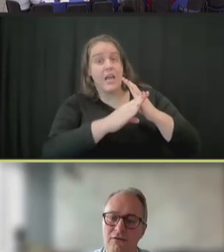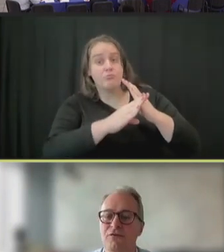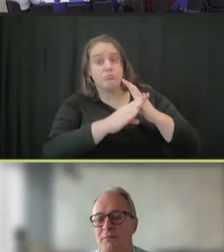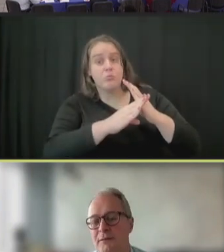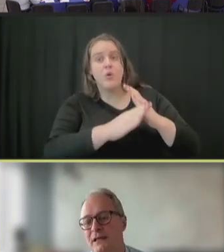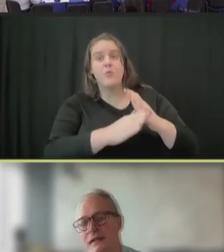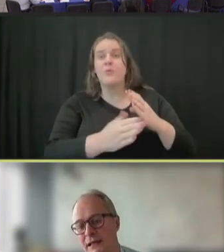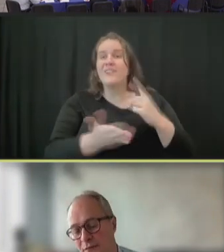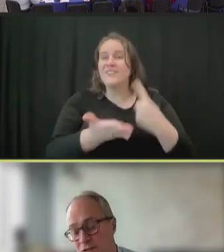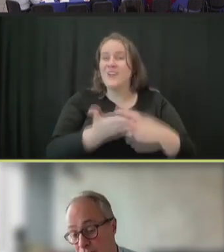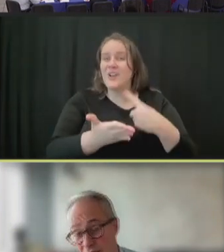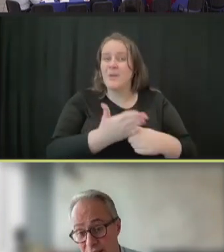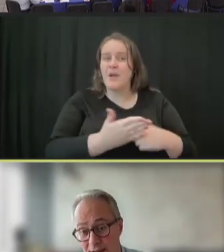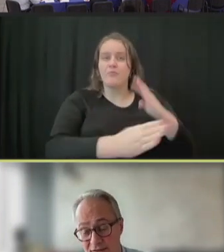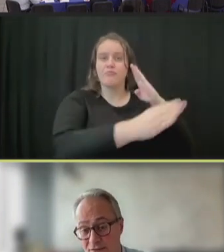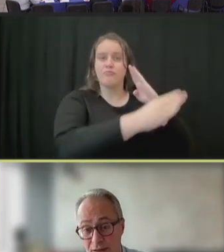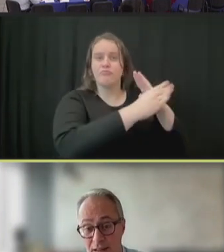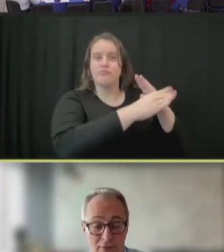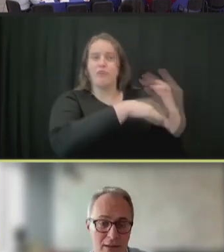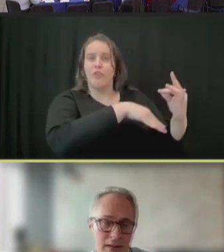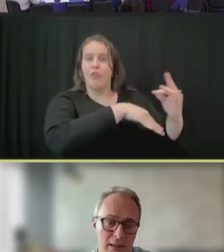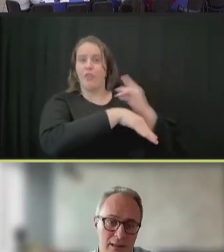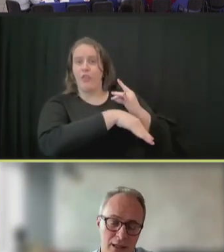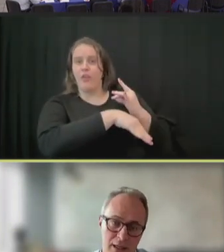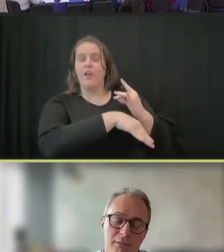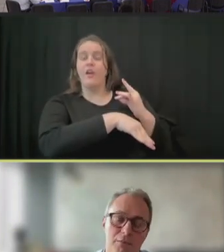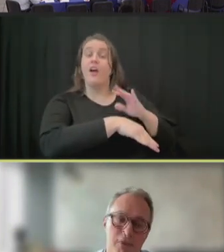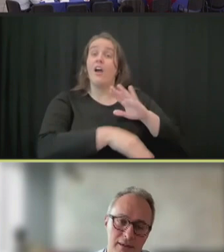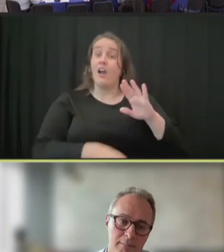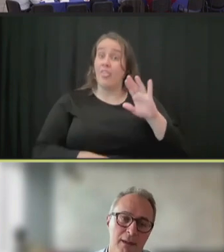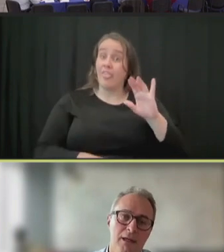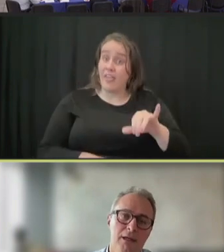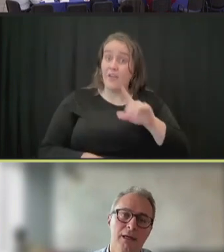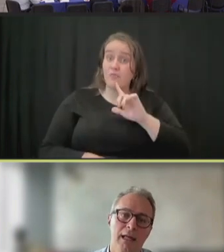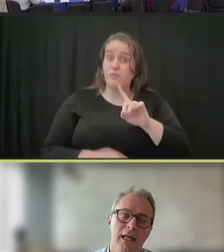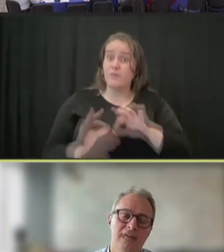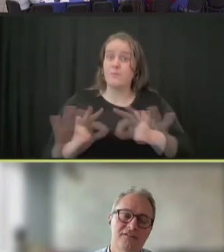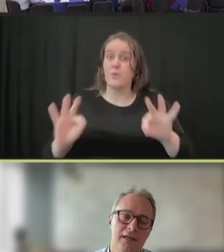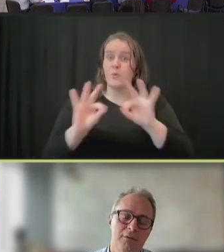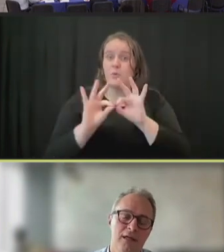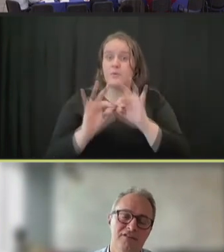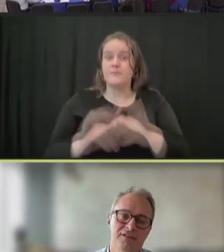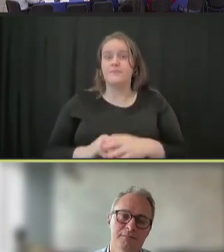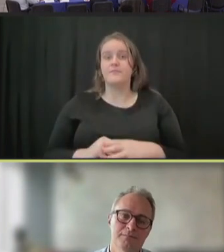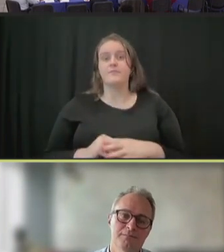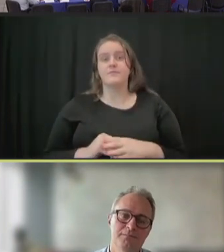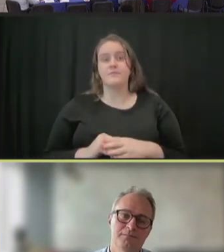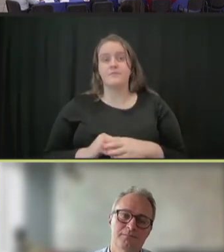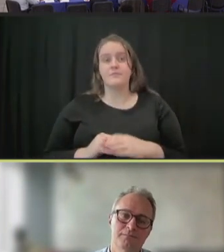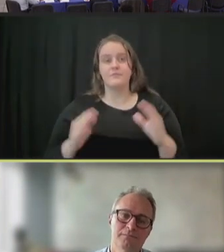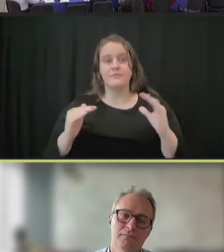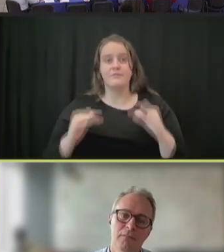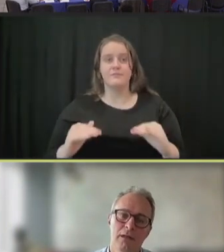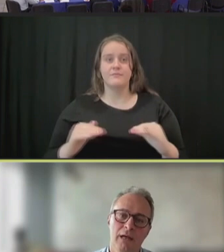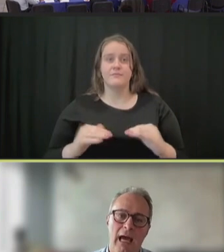right from the beginning, which I think is really, really important. Next slide, please.